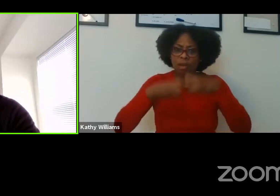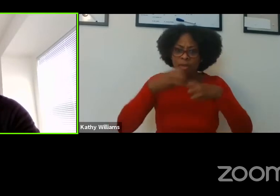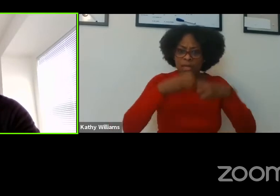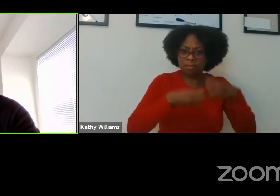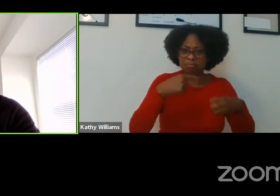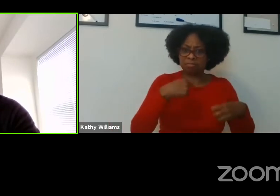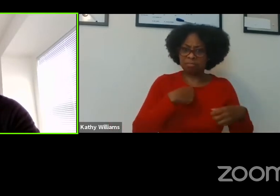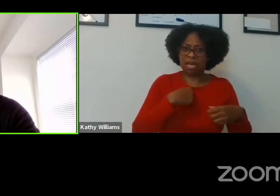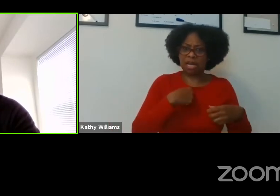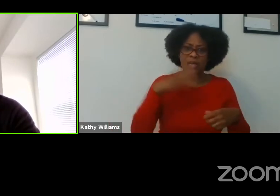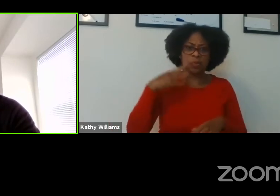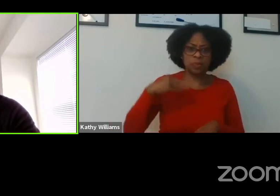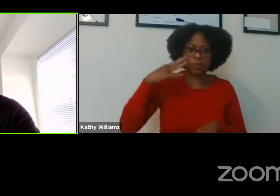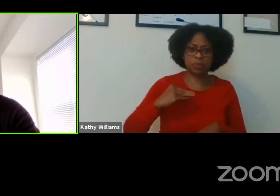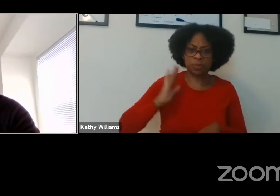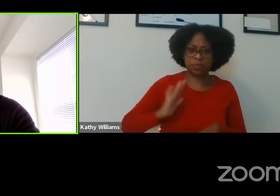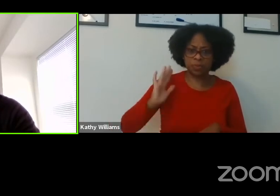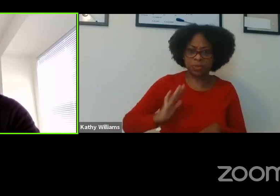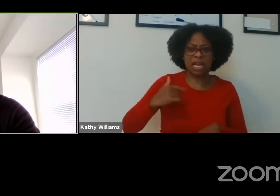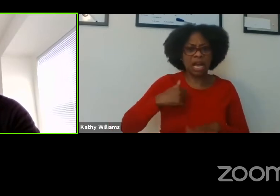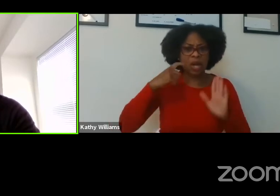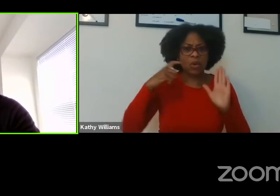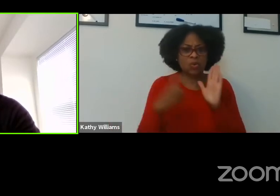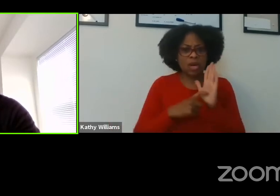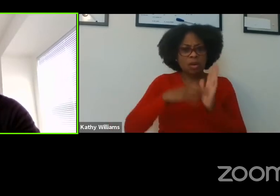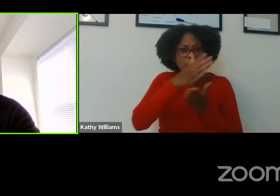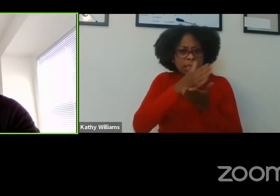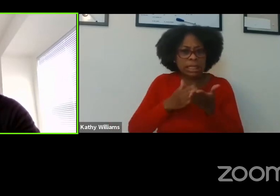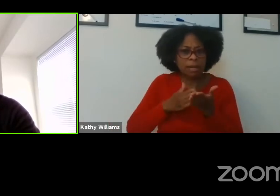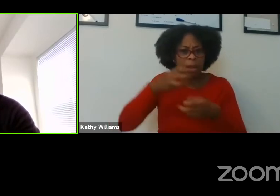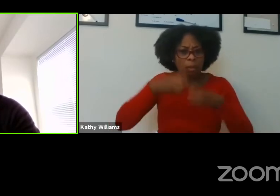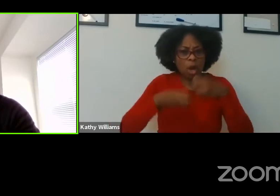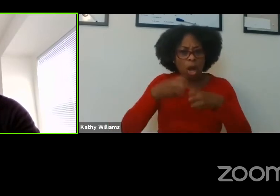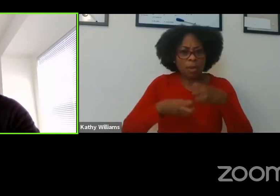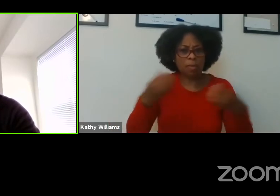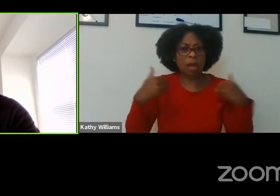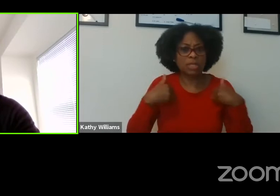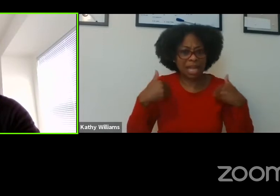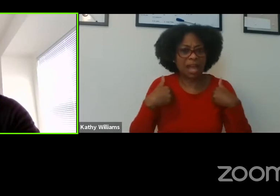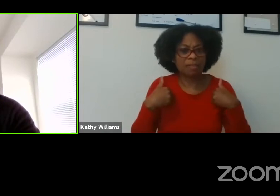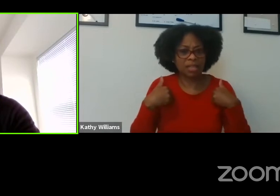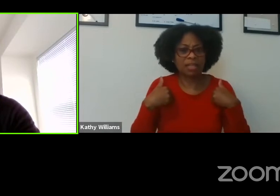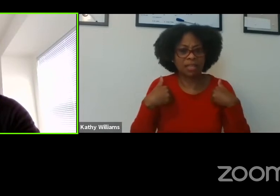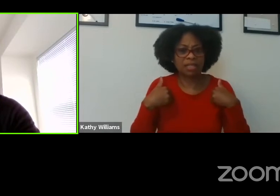And I recognized that part of the problem that I was having was that I'm here,